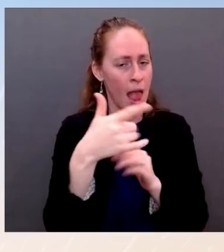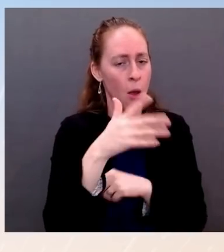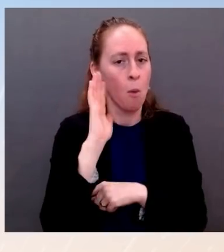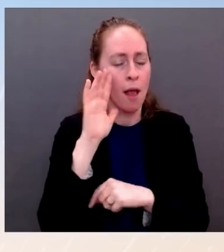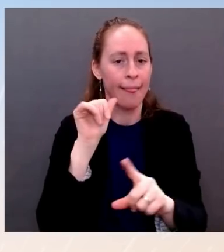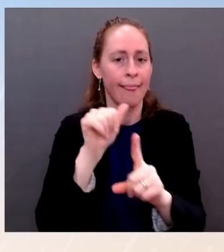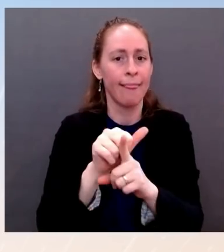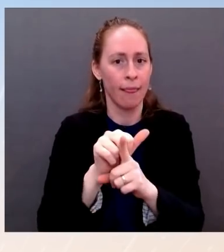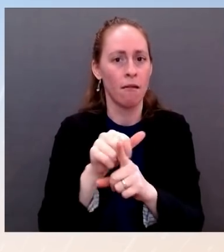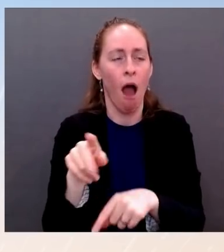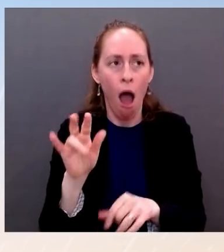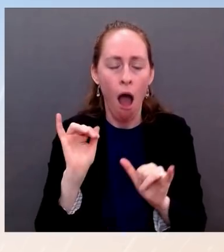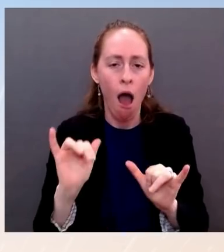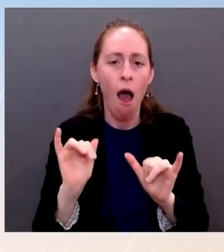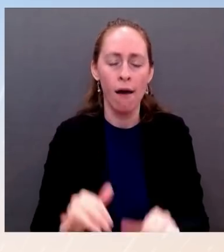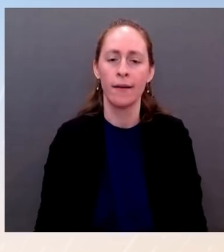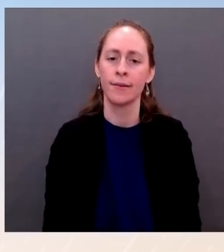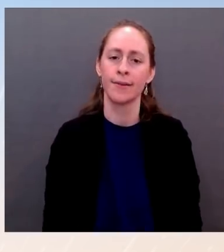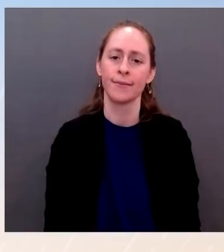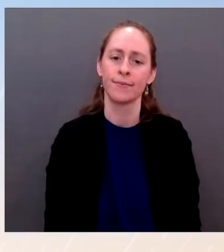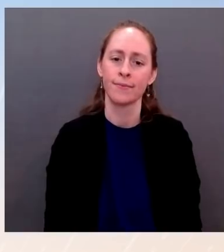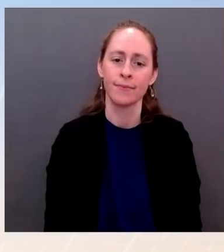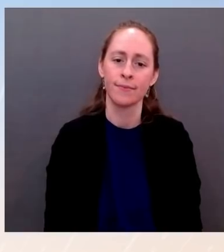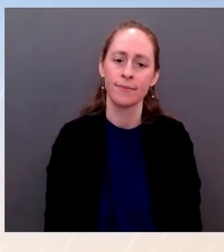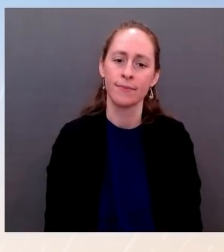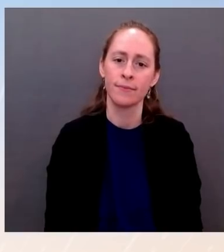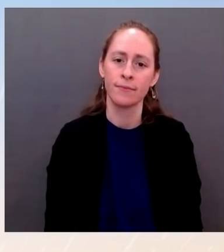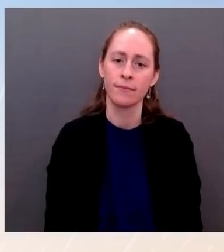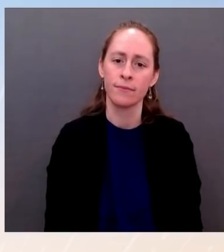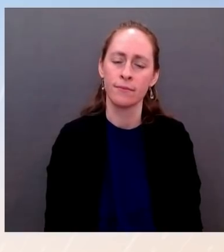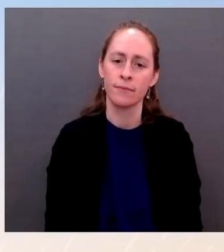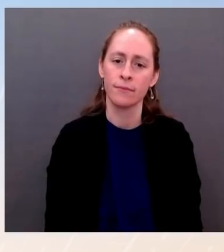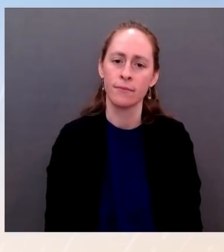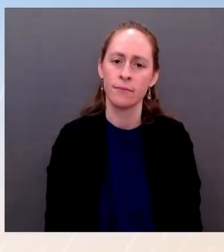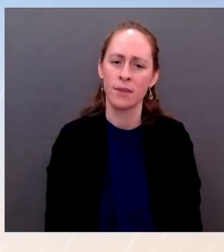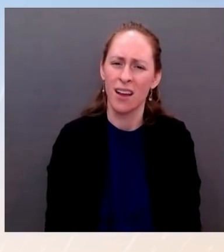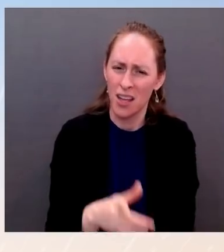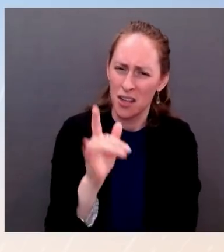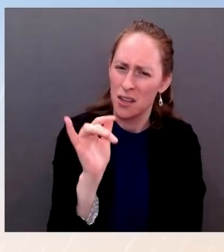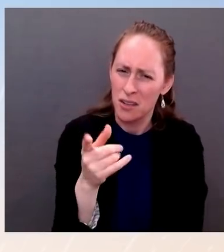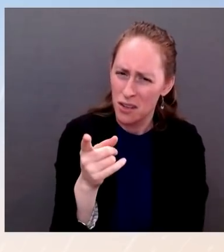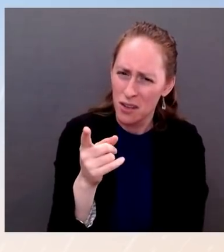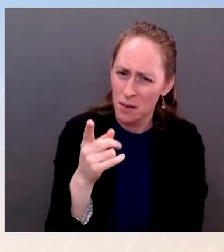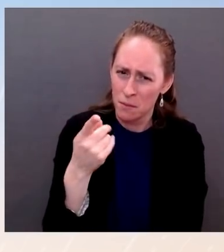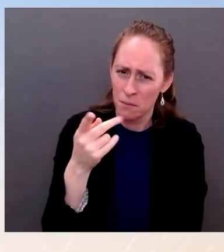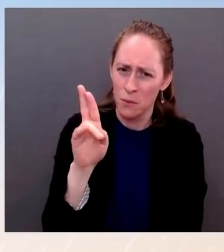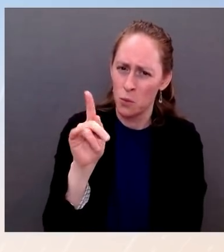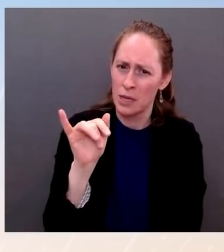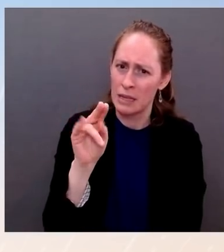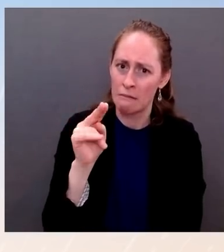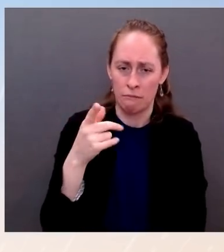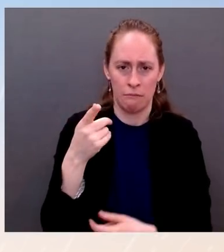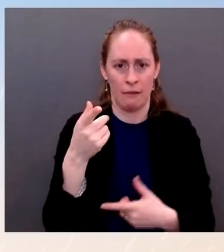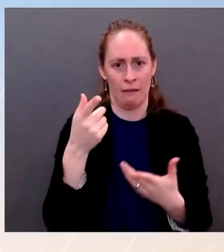that Putin has made a decision. But can -- does the United States believe that the President -- pardon me, that President Putin has made a decision?